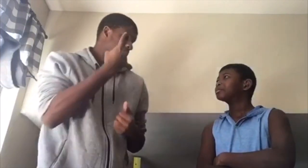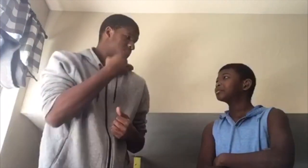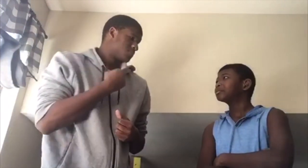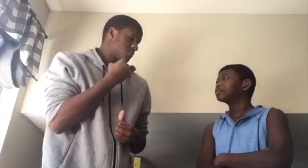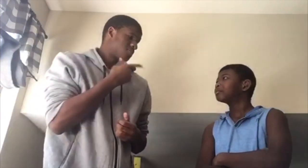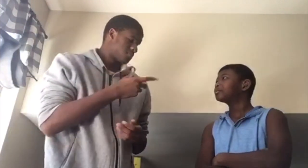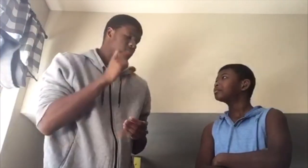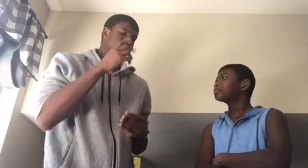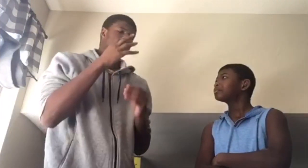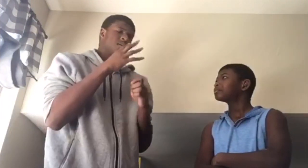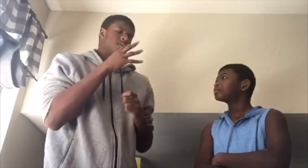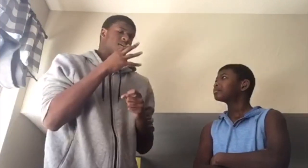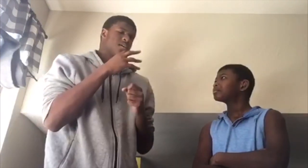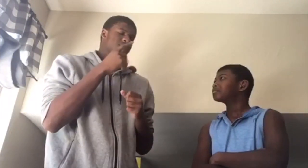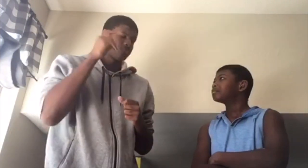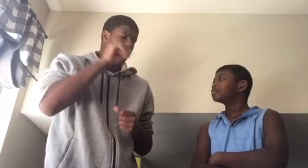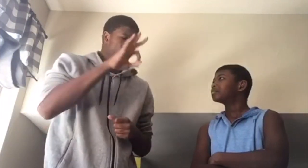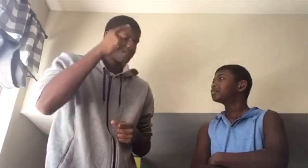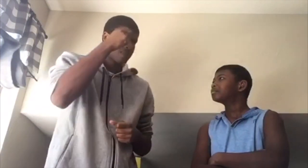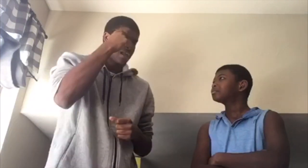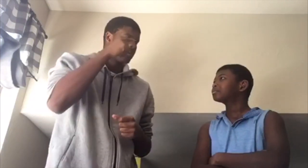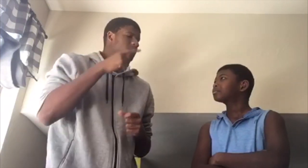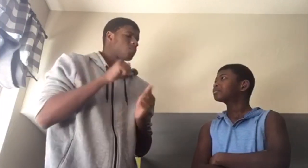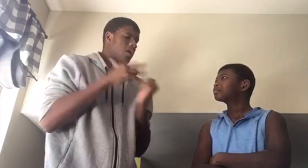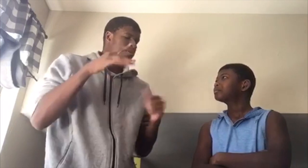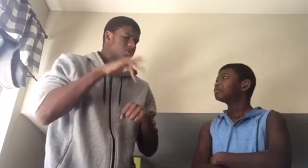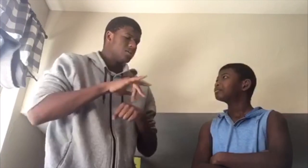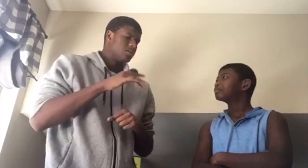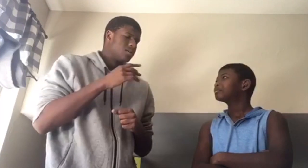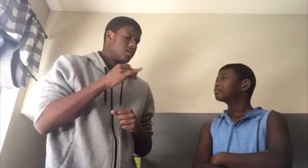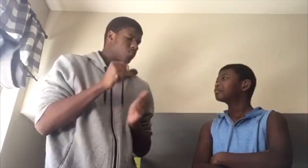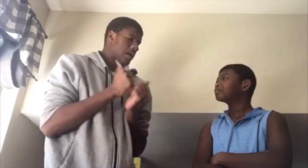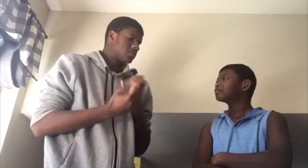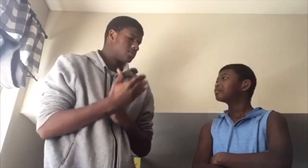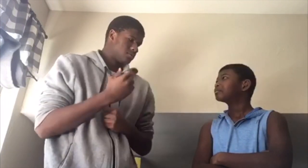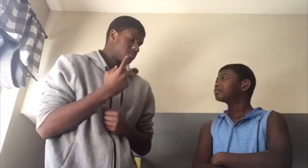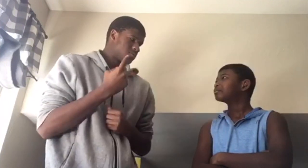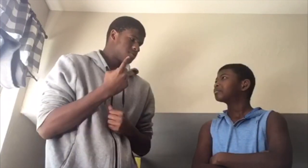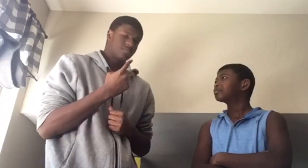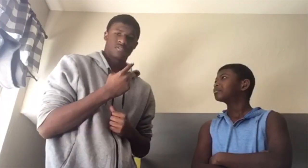Anyway, the game, do you understand? Getting the penny off without touching it with your hands, get it?